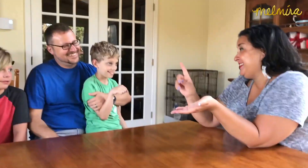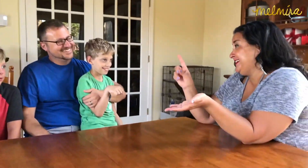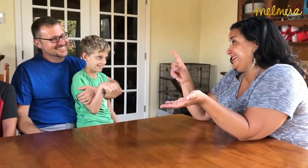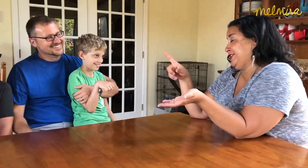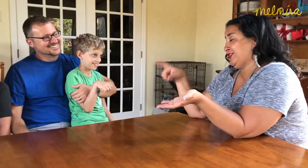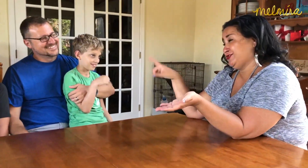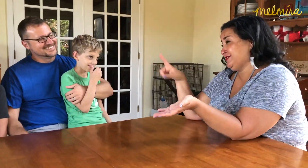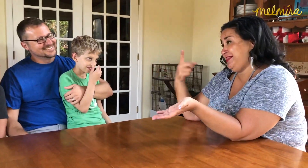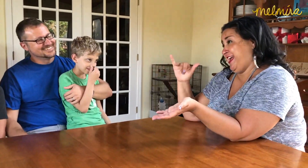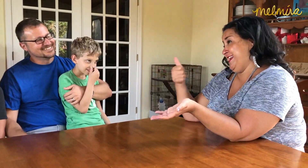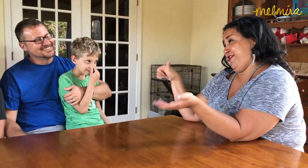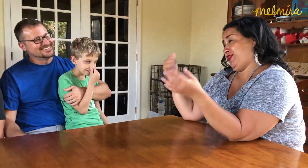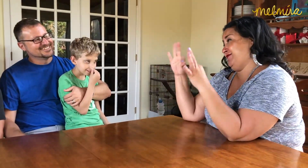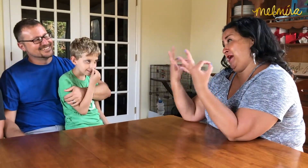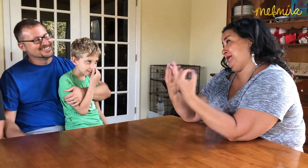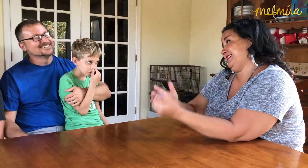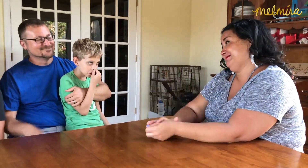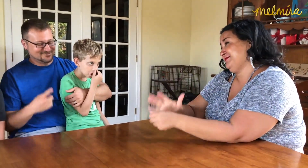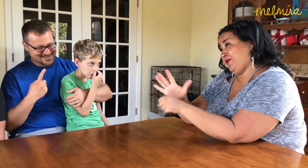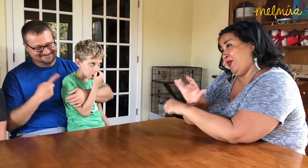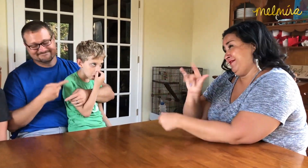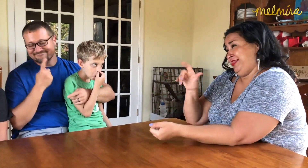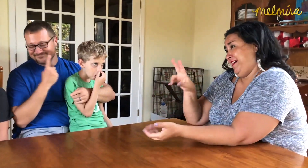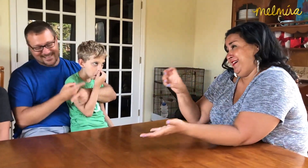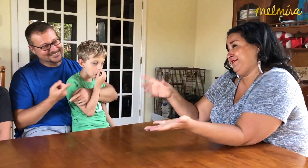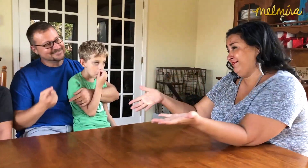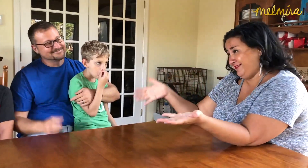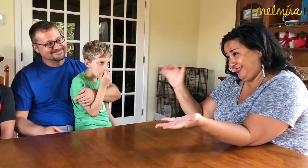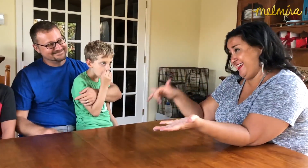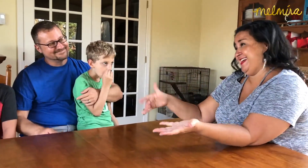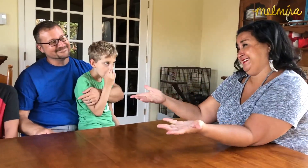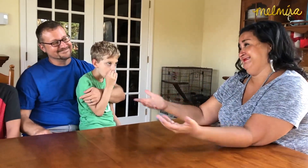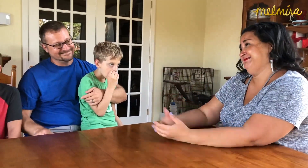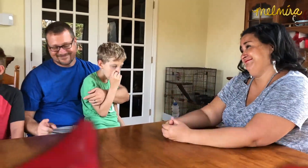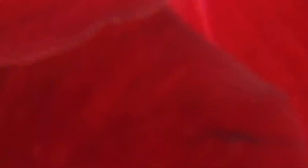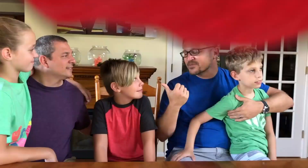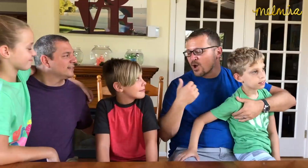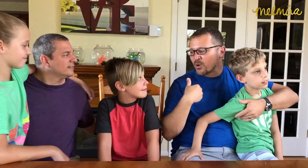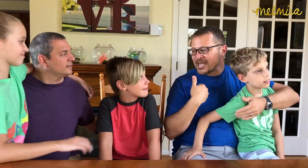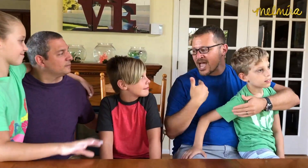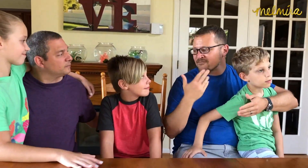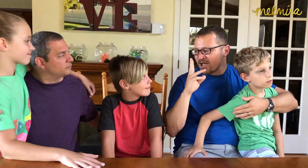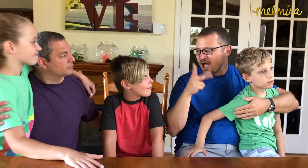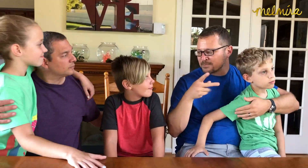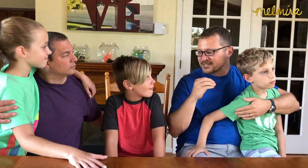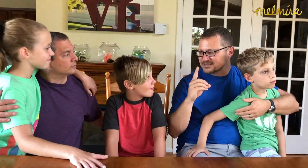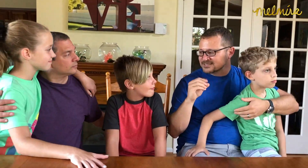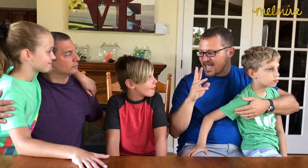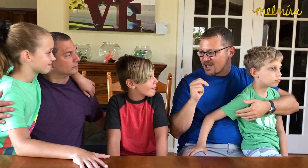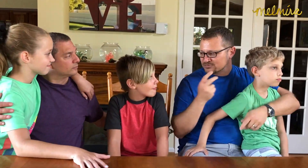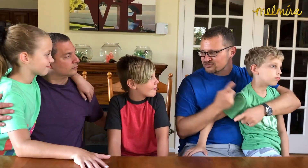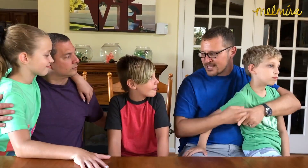You're just like any other families. Full of love. That! We've had ups and downs, right?